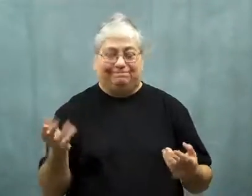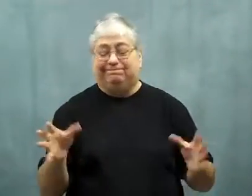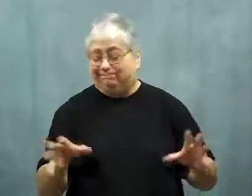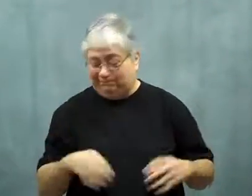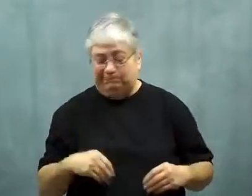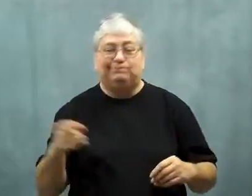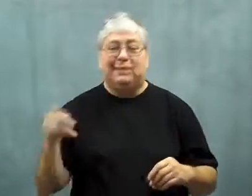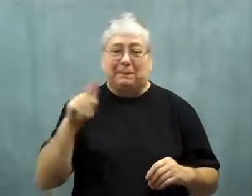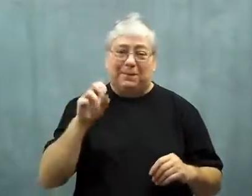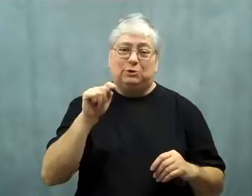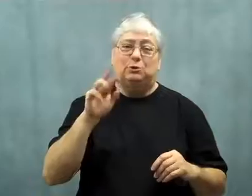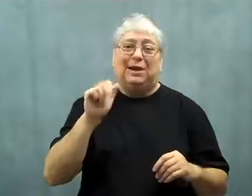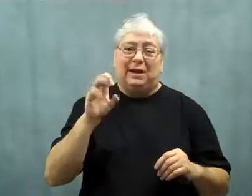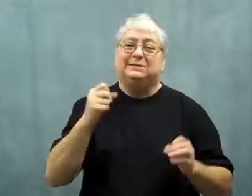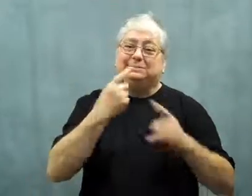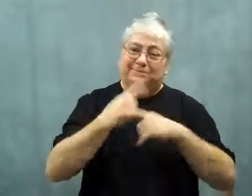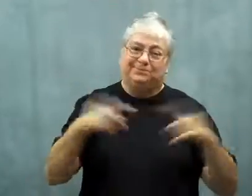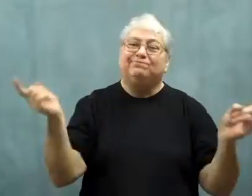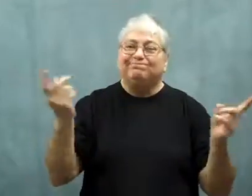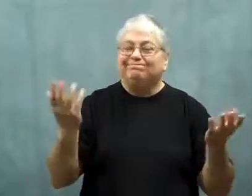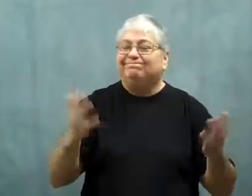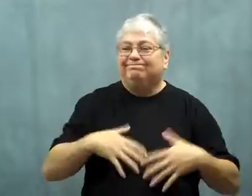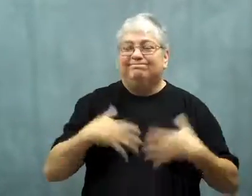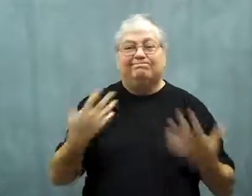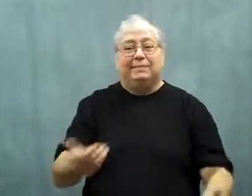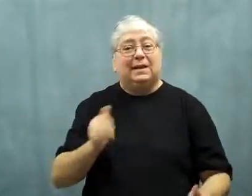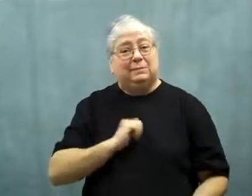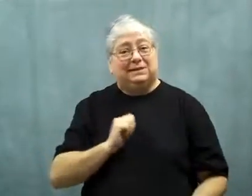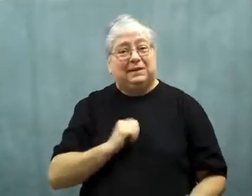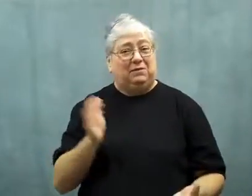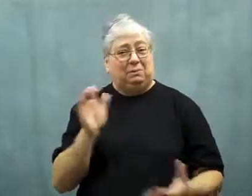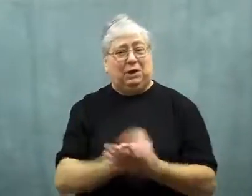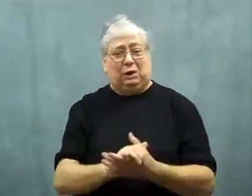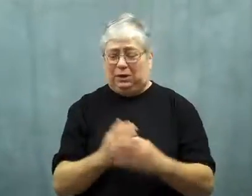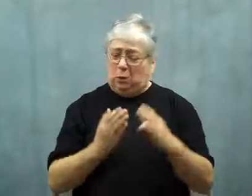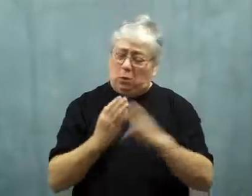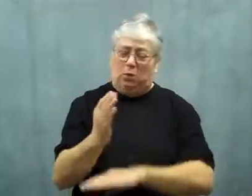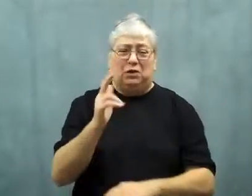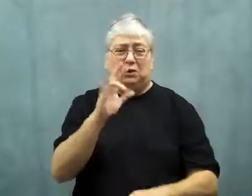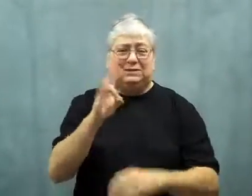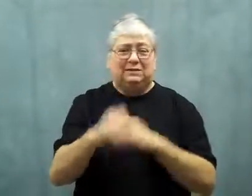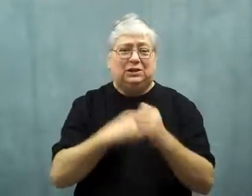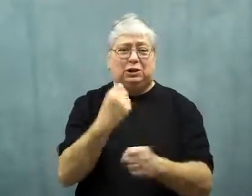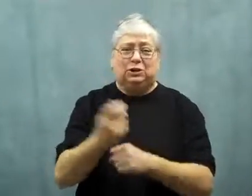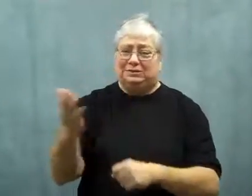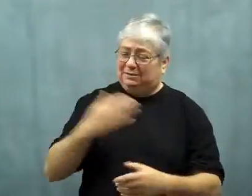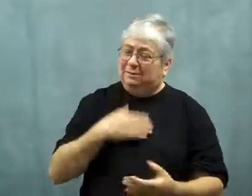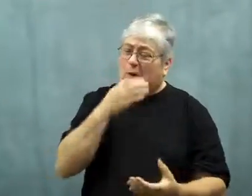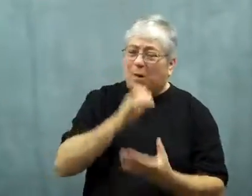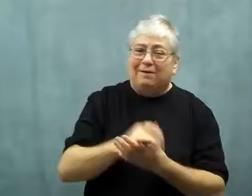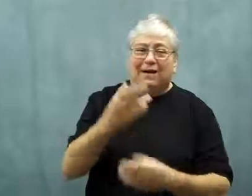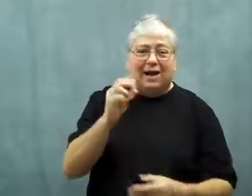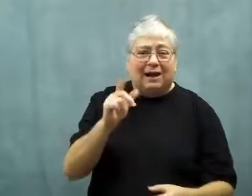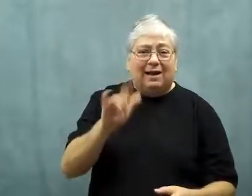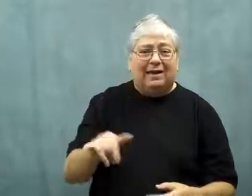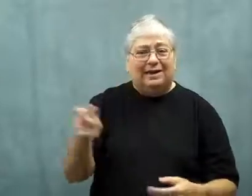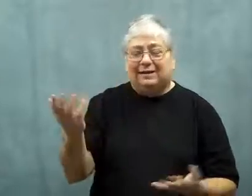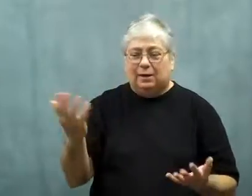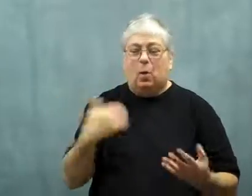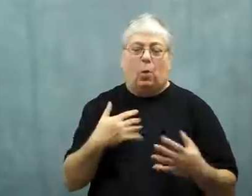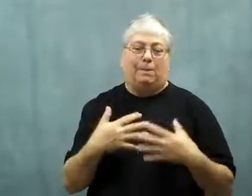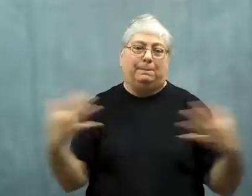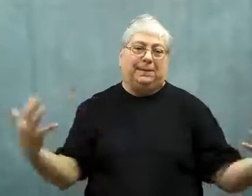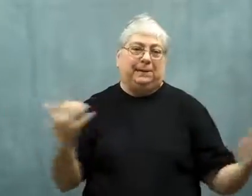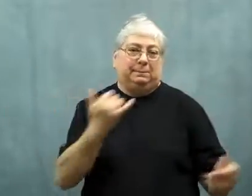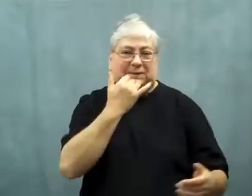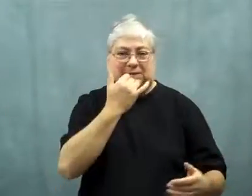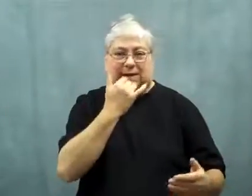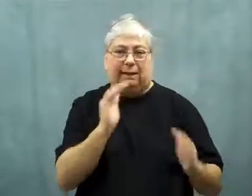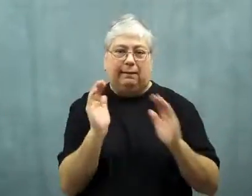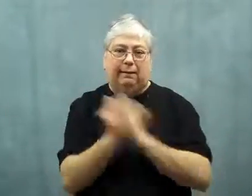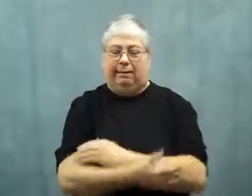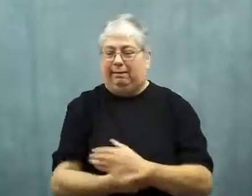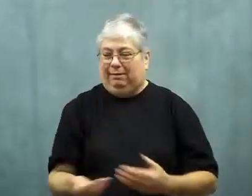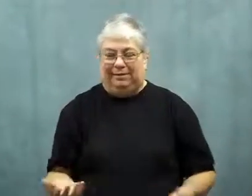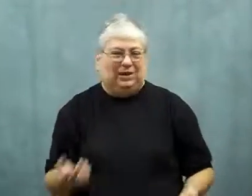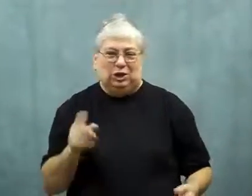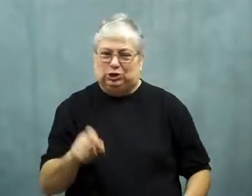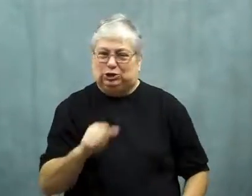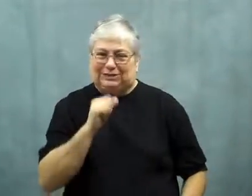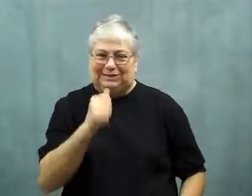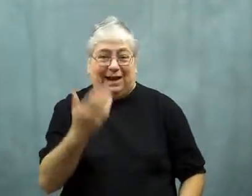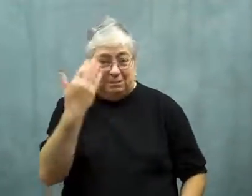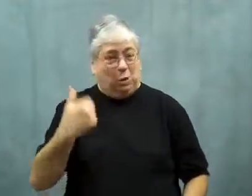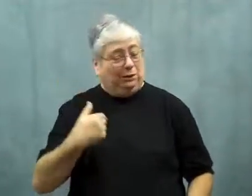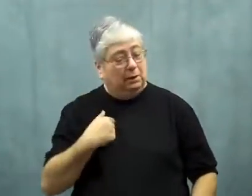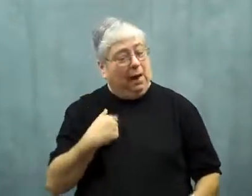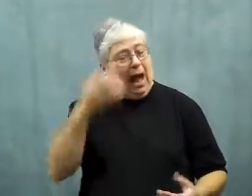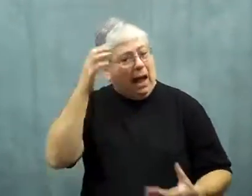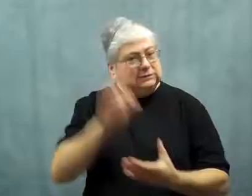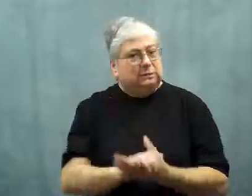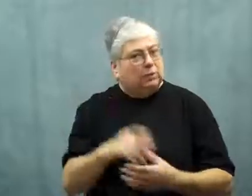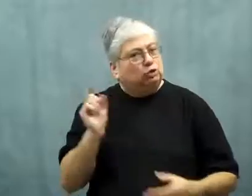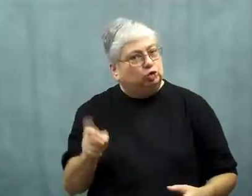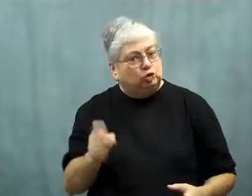Petraeus then made the announcement. He said he was married over 37 years